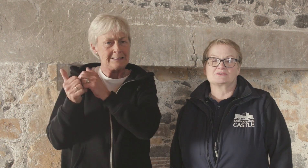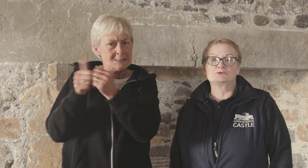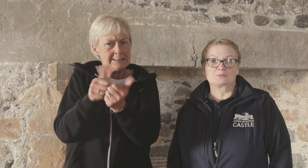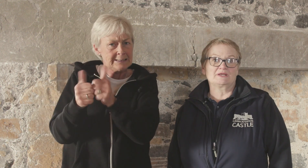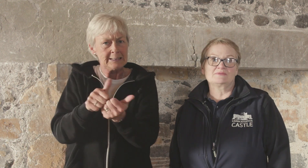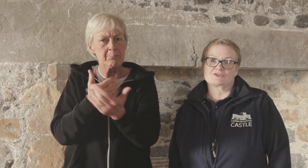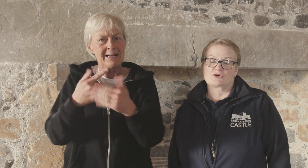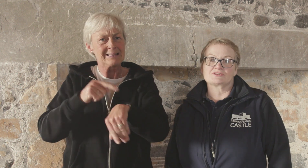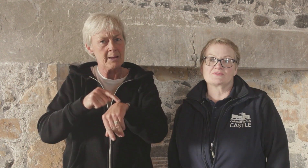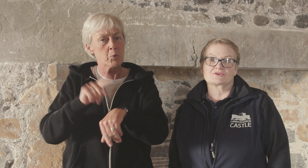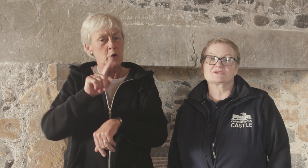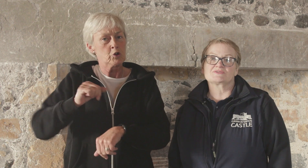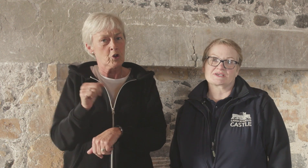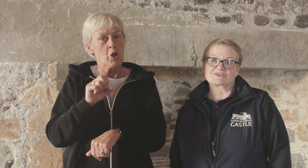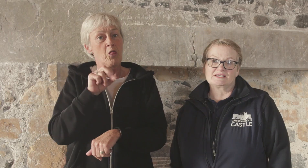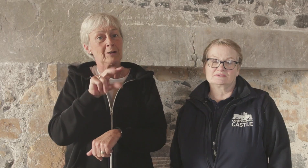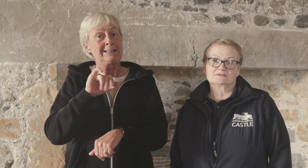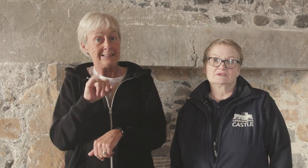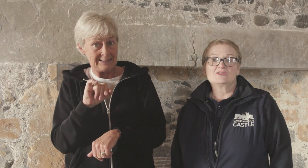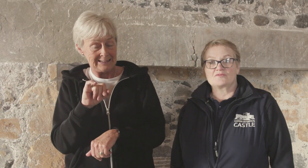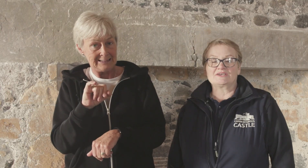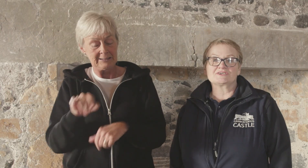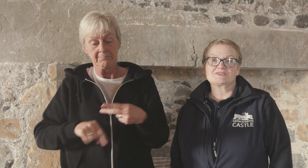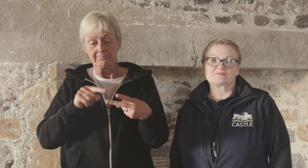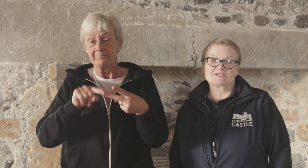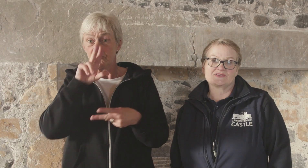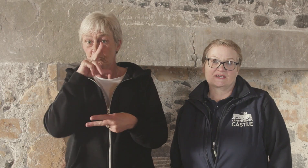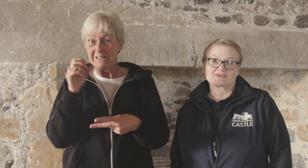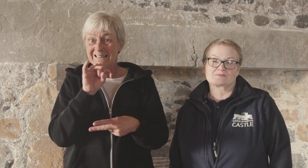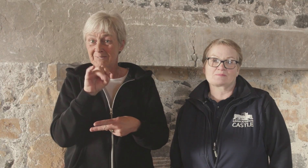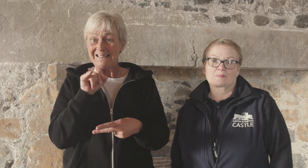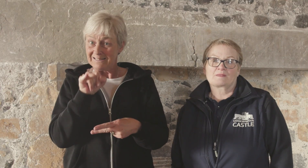notably the Scots in 1316, the French in 1760.